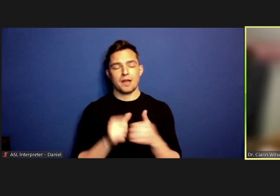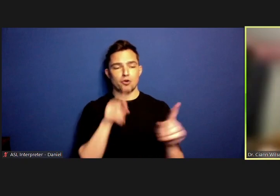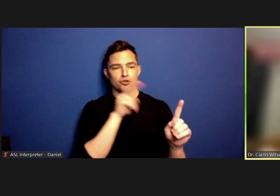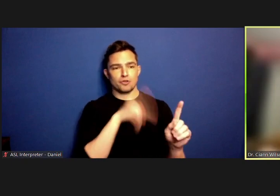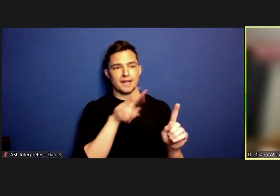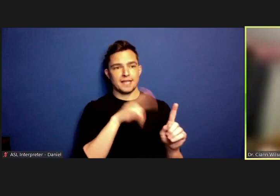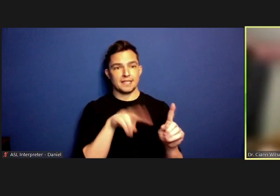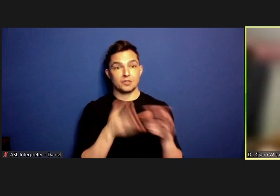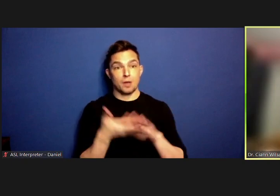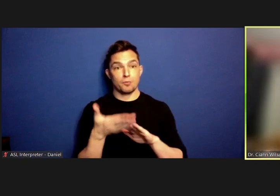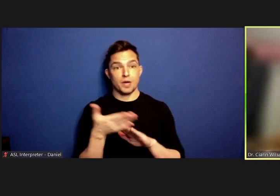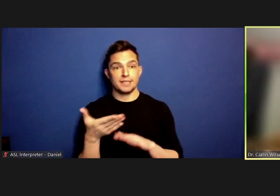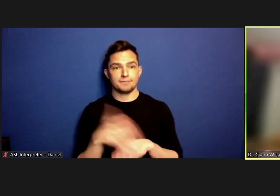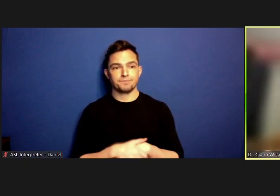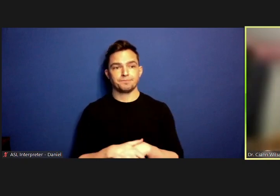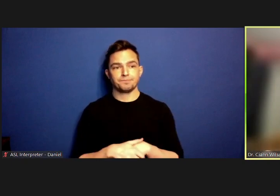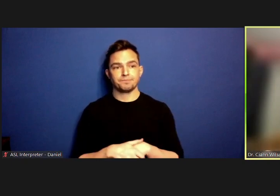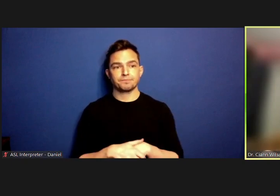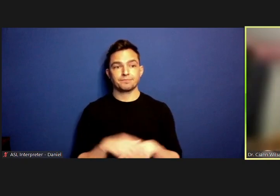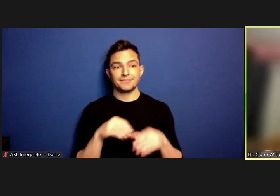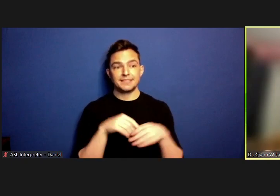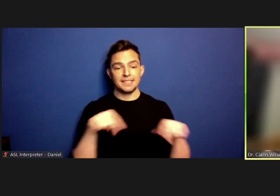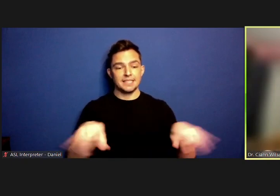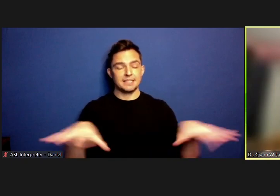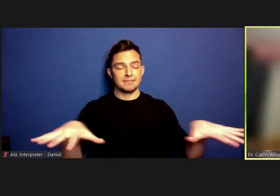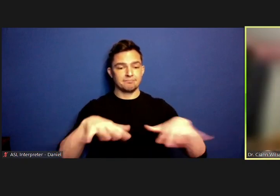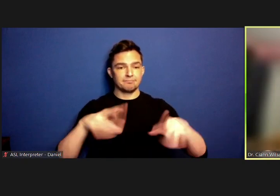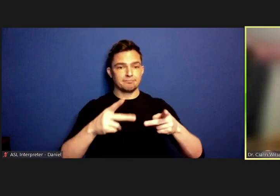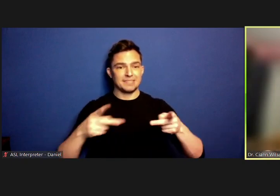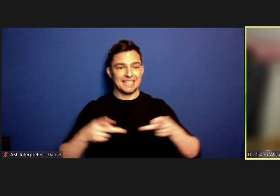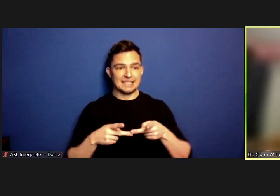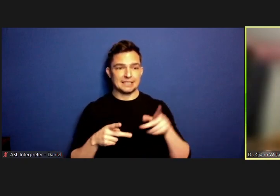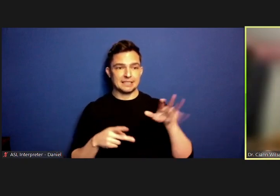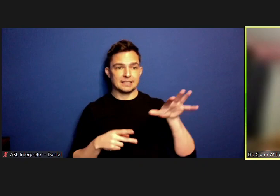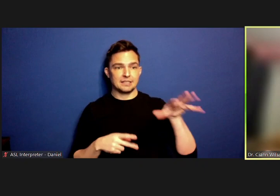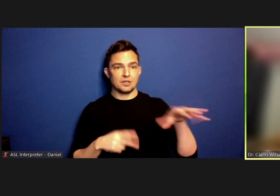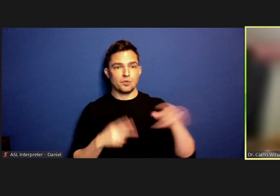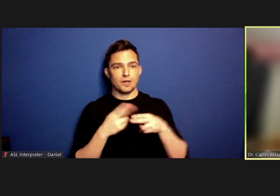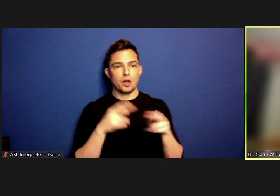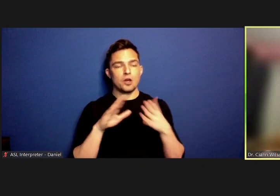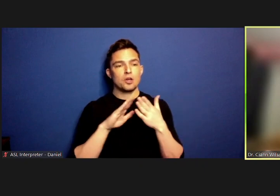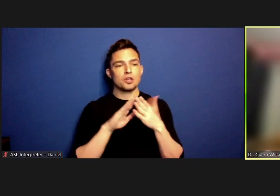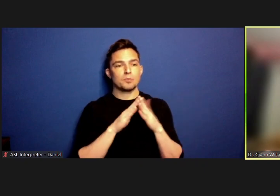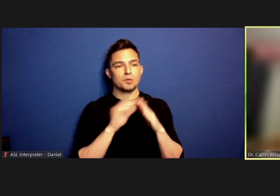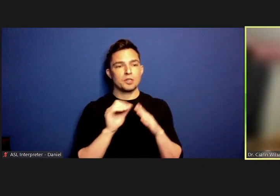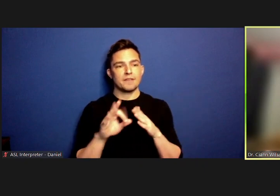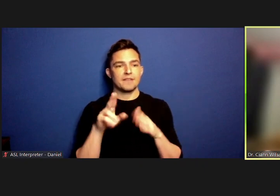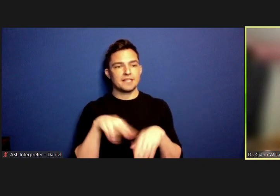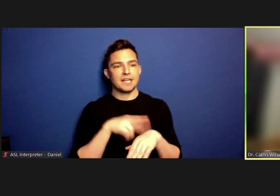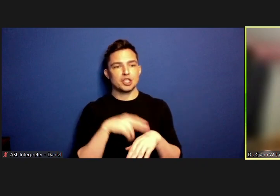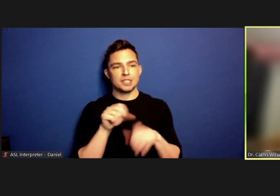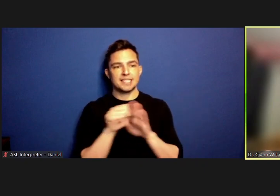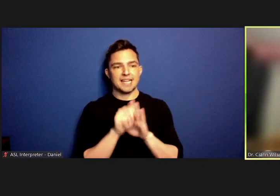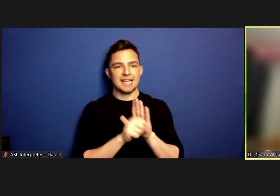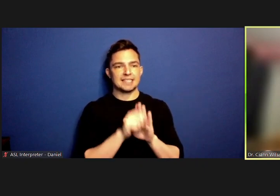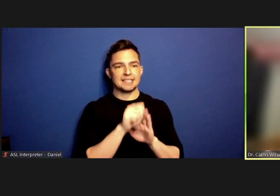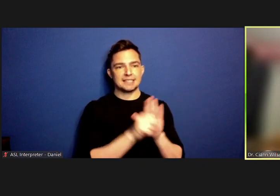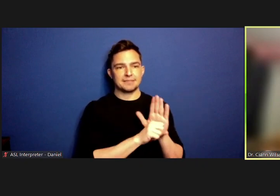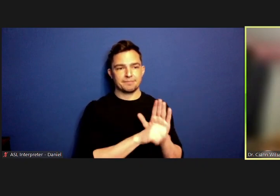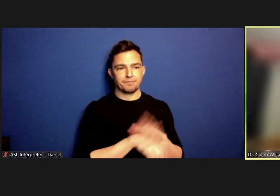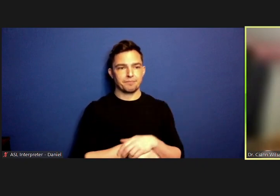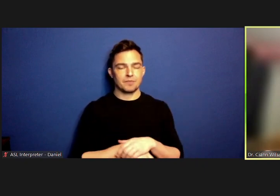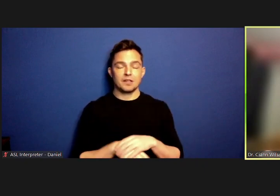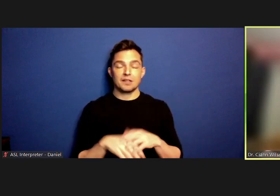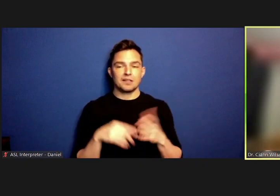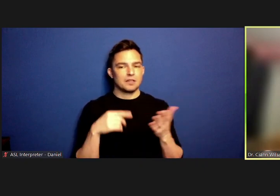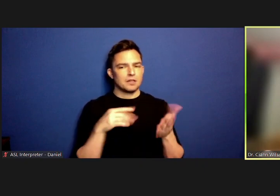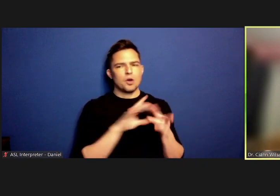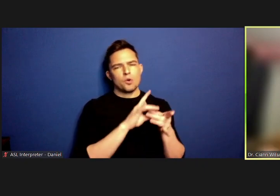operates in this space in place that we call the Canadian nation-state. In terms of myself,